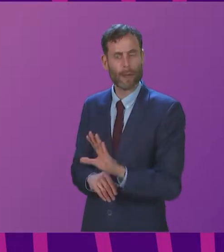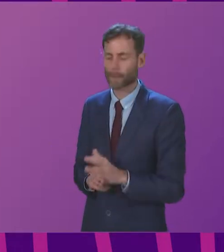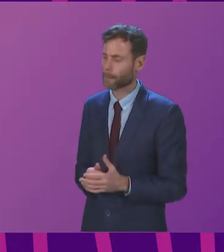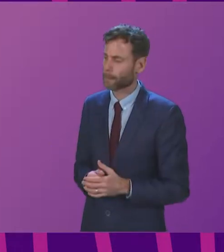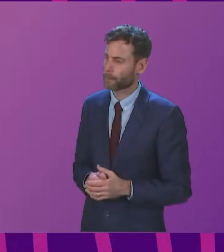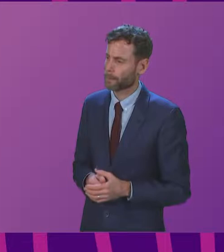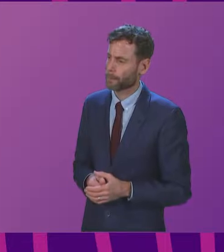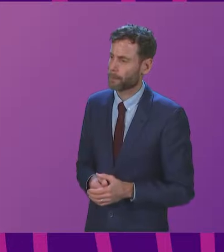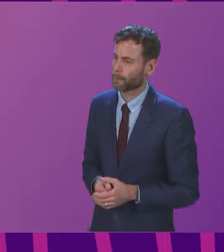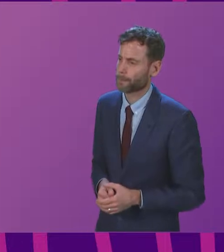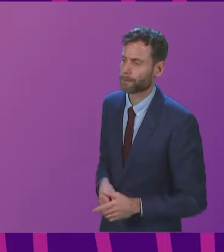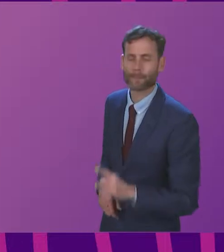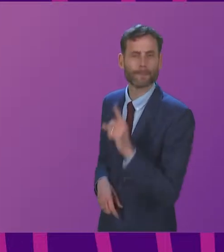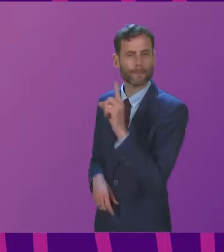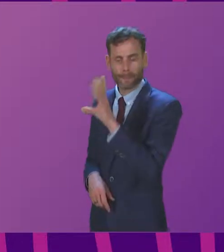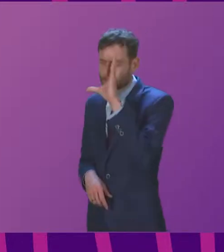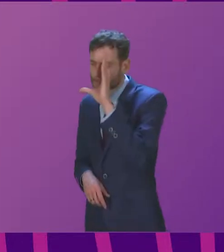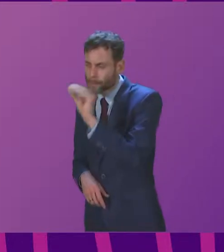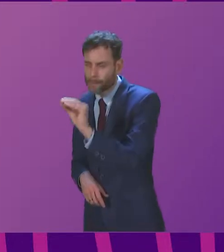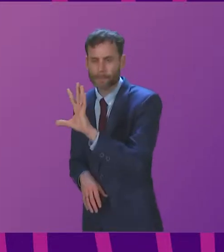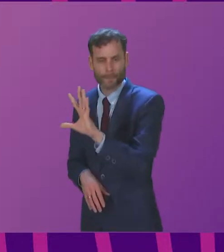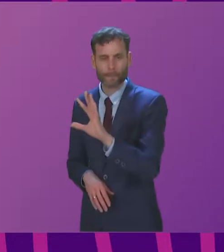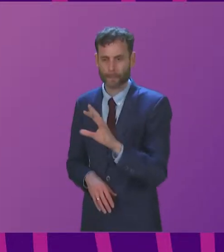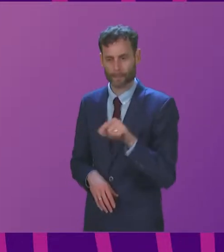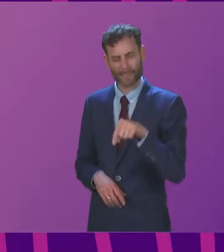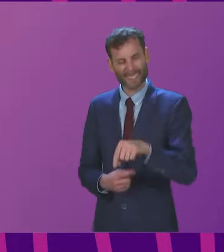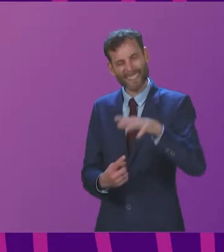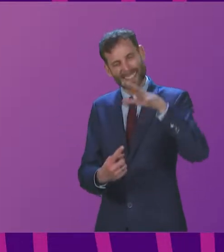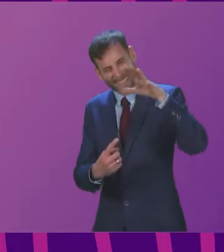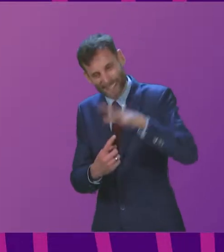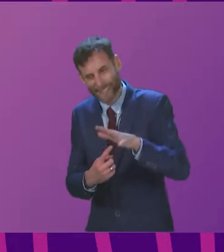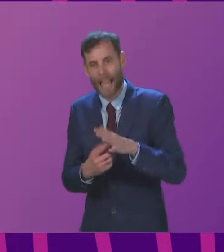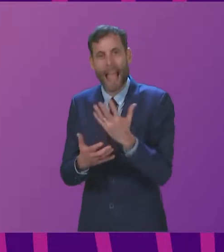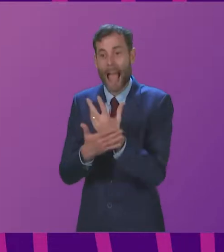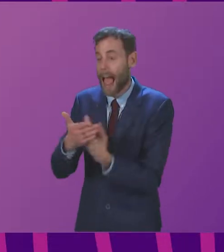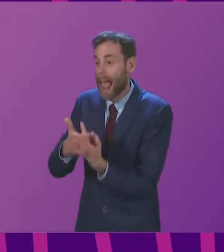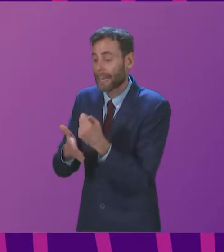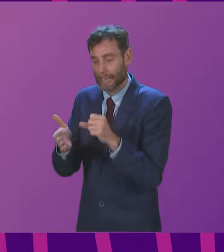I do not wish in any way to underplay the importance of rectifying any issues, but I remind